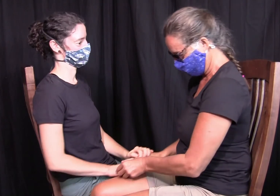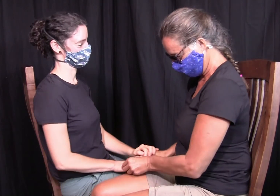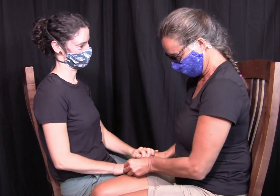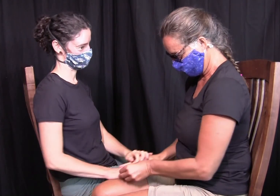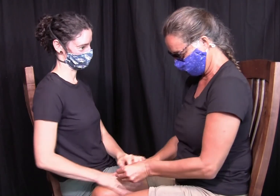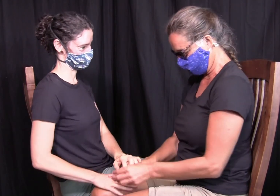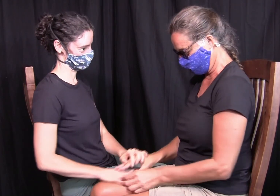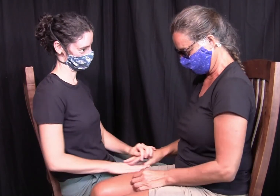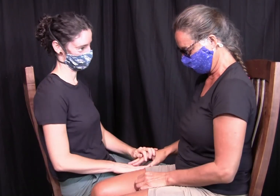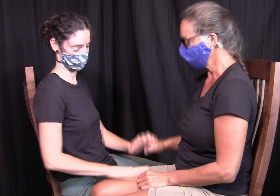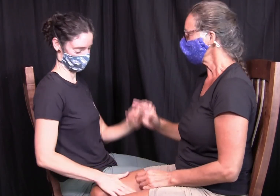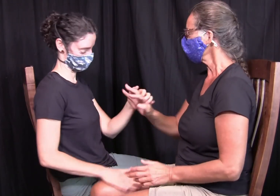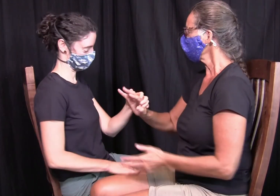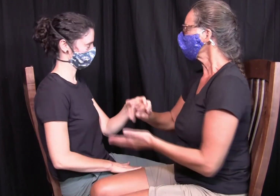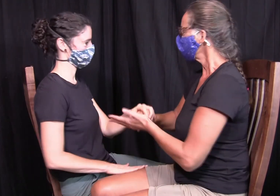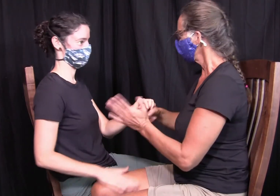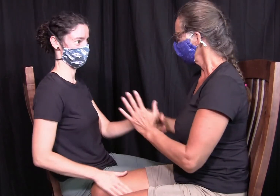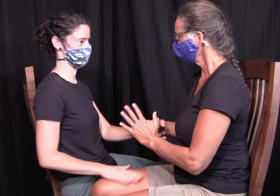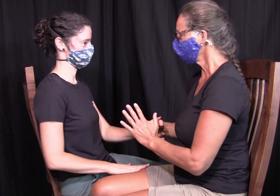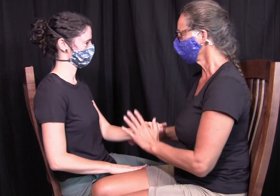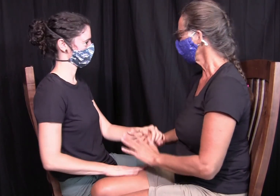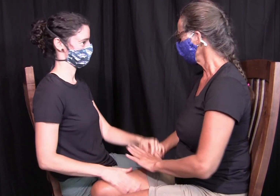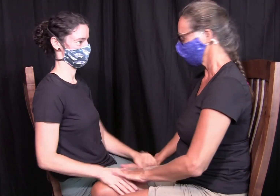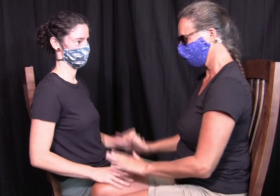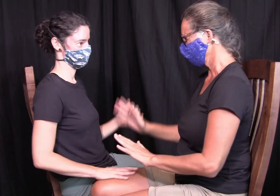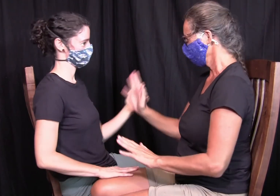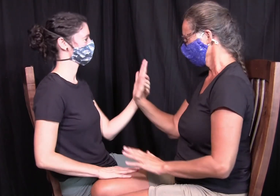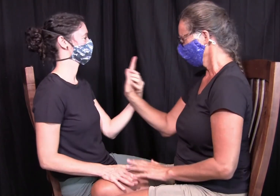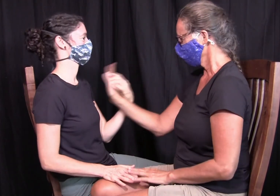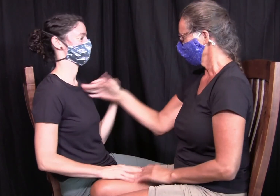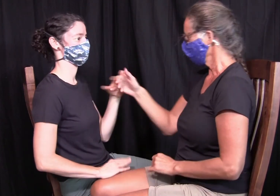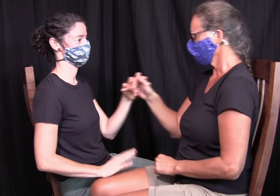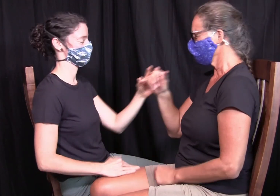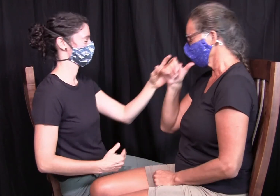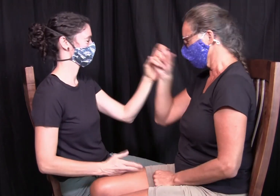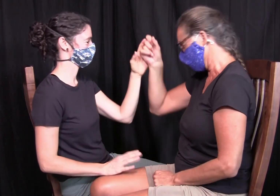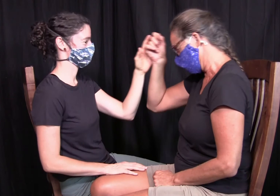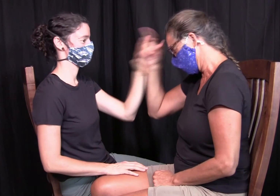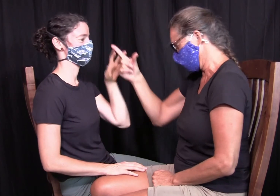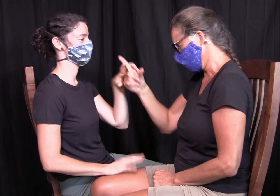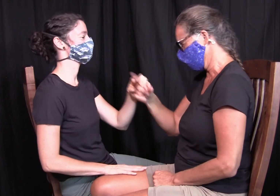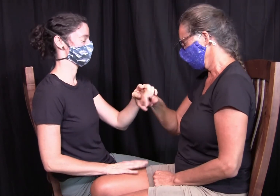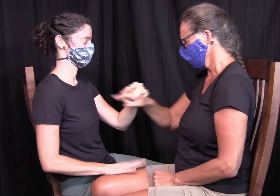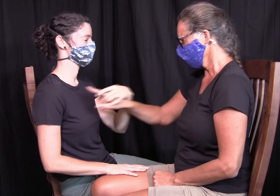Now, if you slide your hand back and forth across my leg like this, you would be telling me, hey, no way.